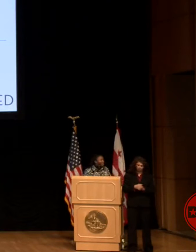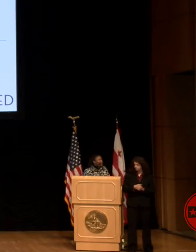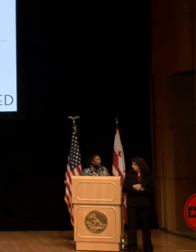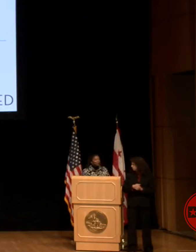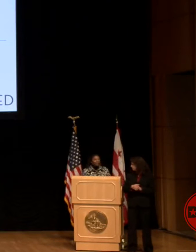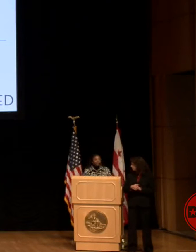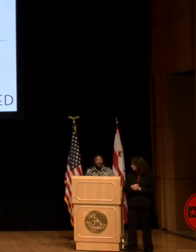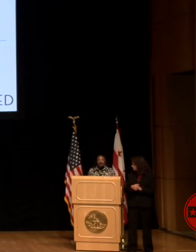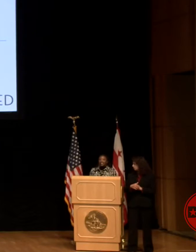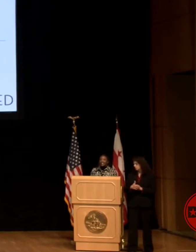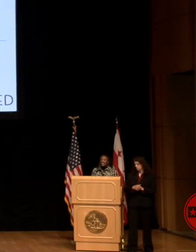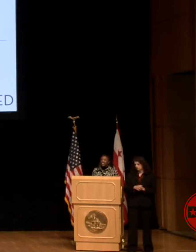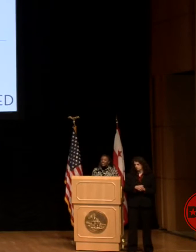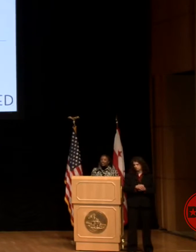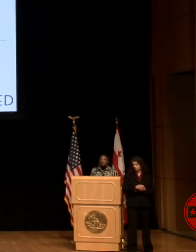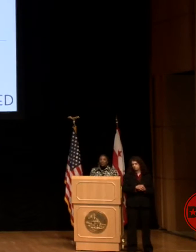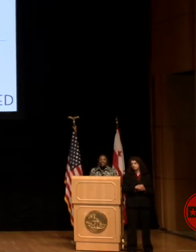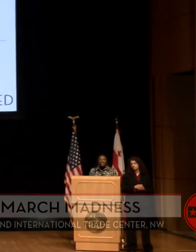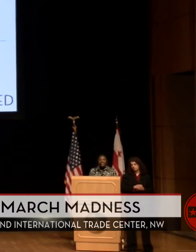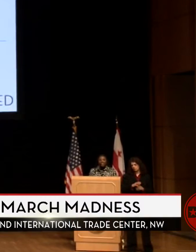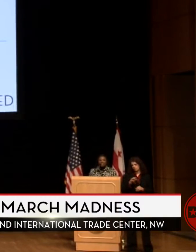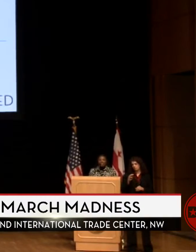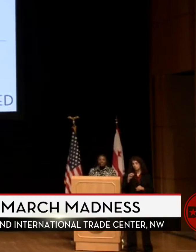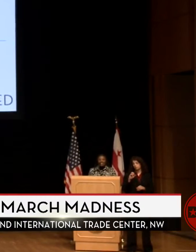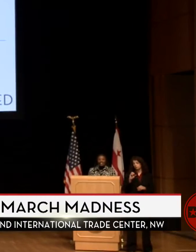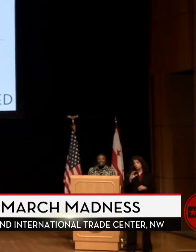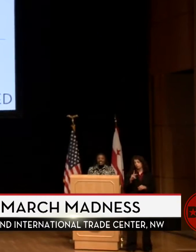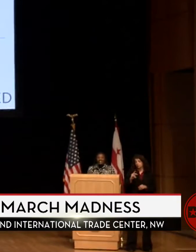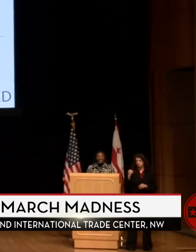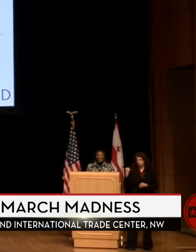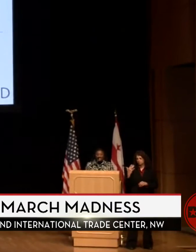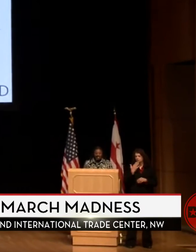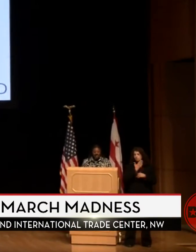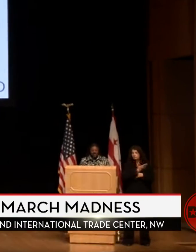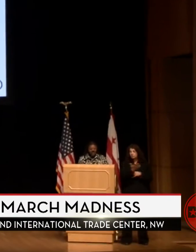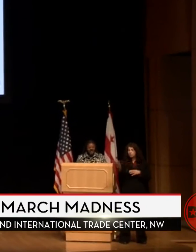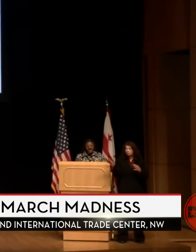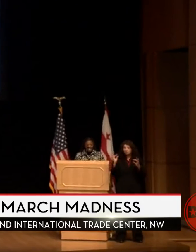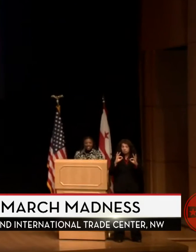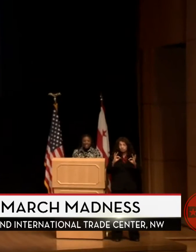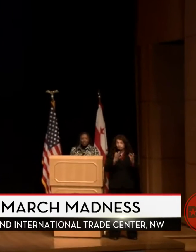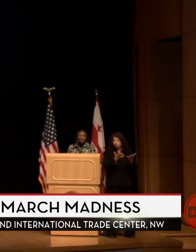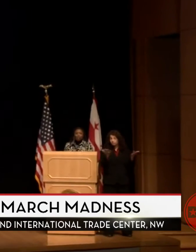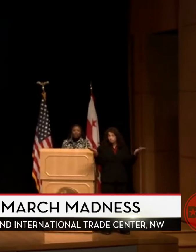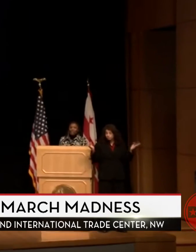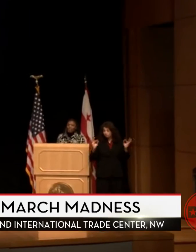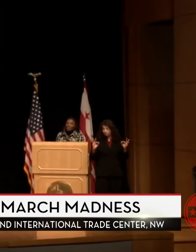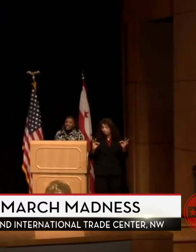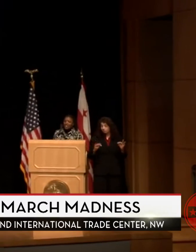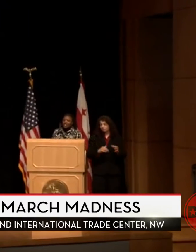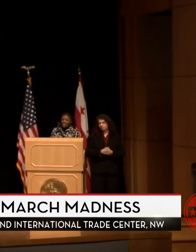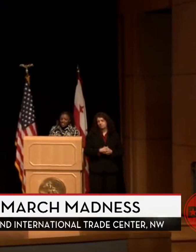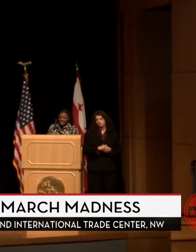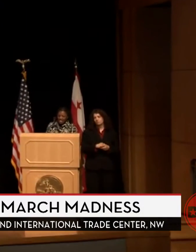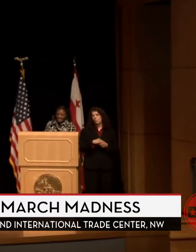THANK YOU SO MUCH, SAROSH. GOOD MORNING, HOW IS EVERYONE? FANTASTIC. I AM EXTREMELY HONORED AND